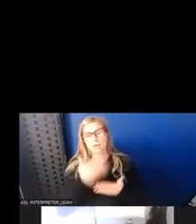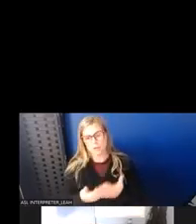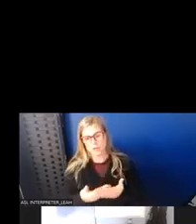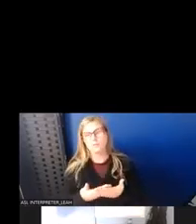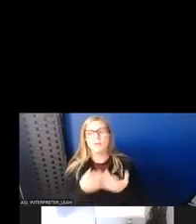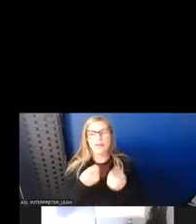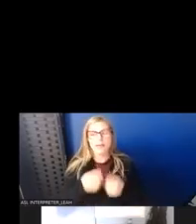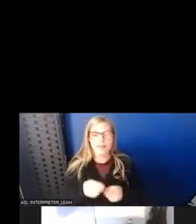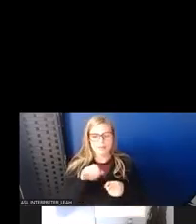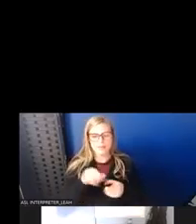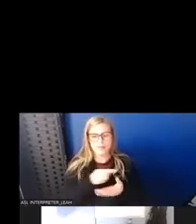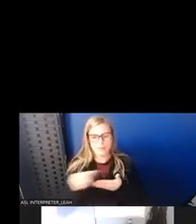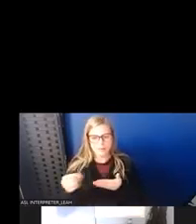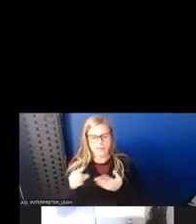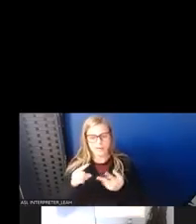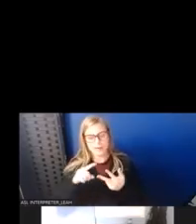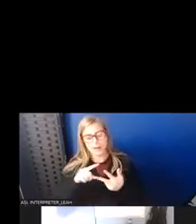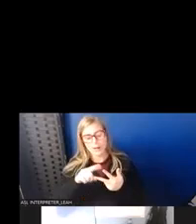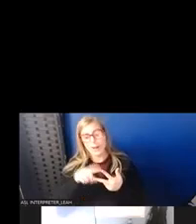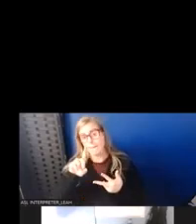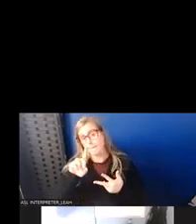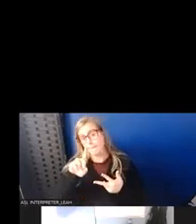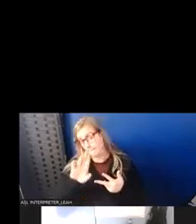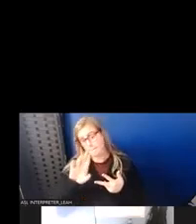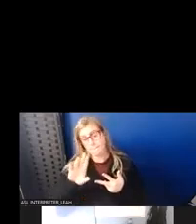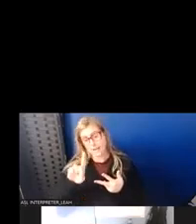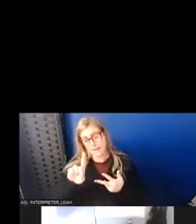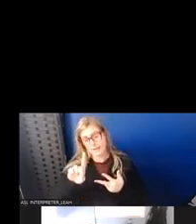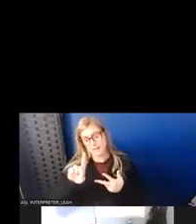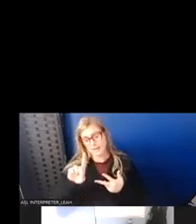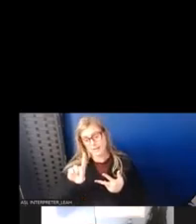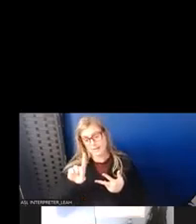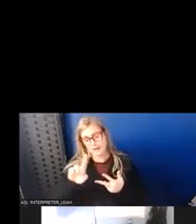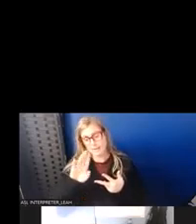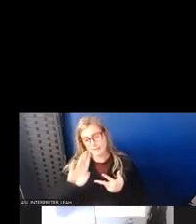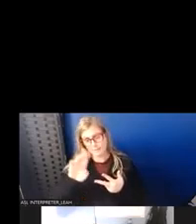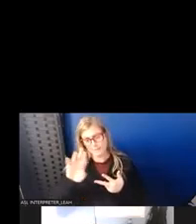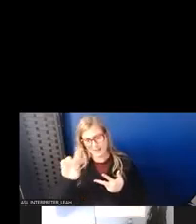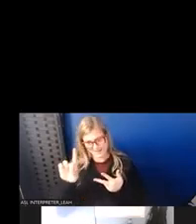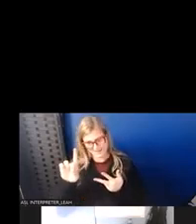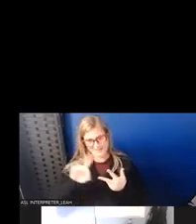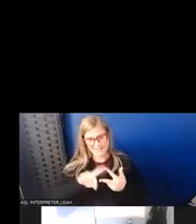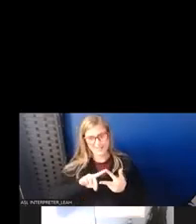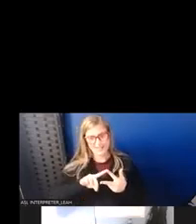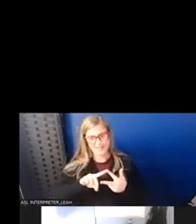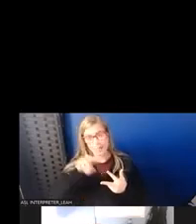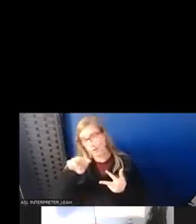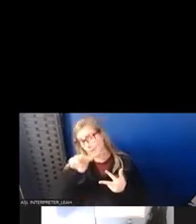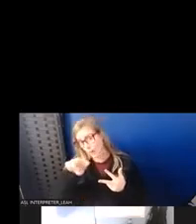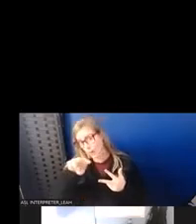A bud may be something that we're looking forward to and a thorn may be something that may be challenging and something that